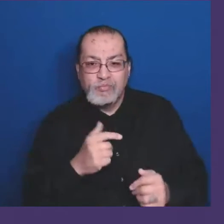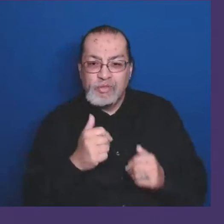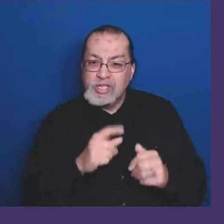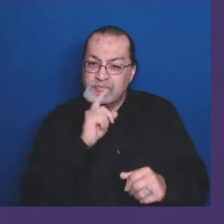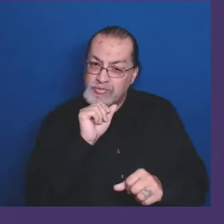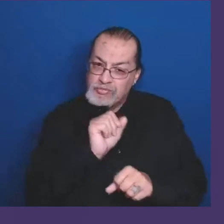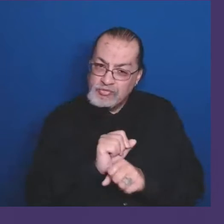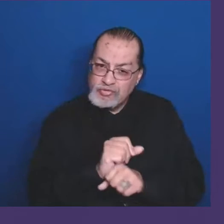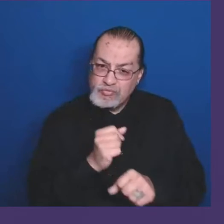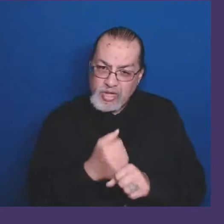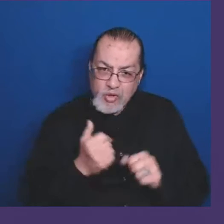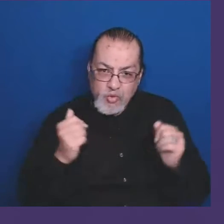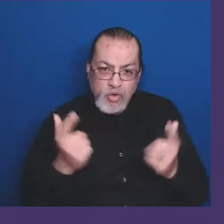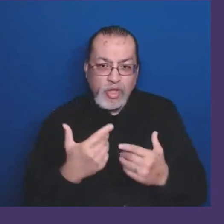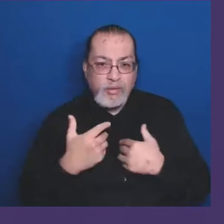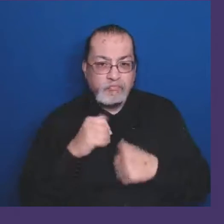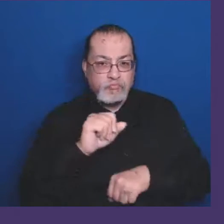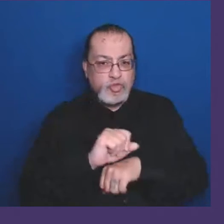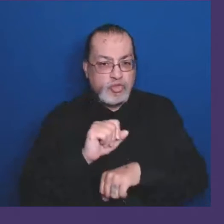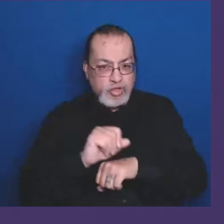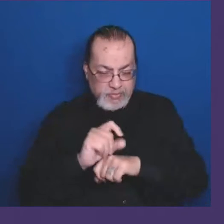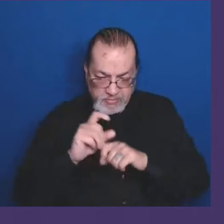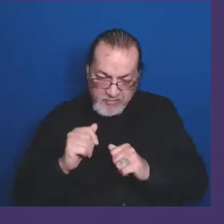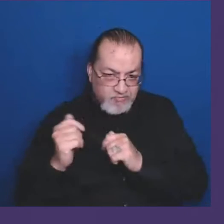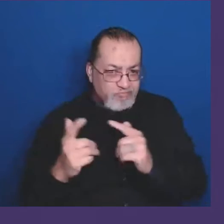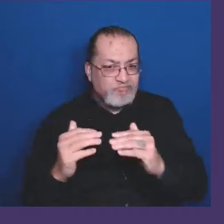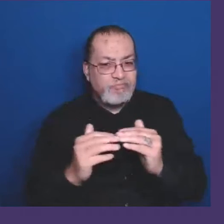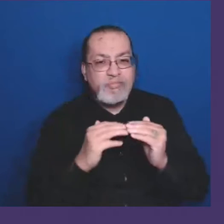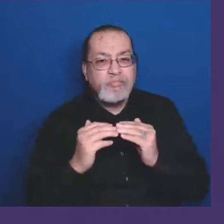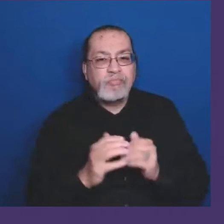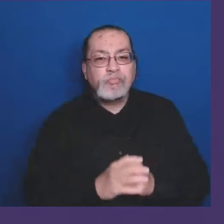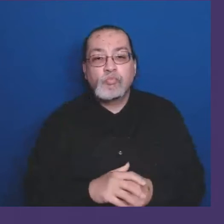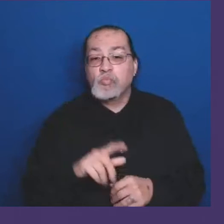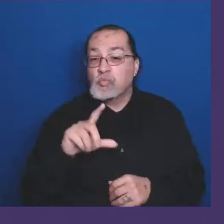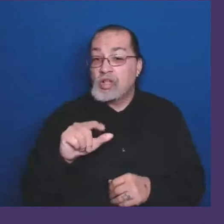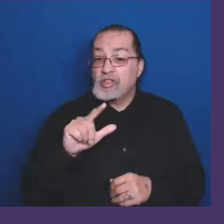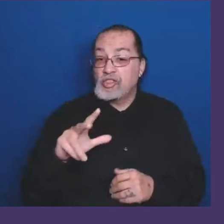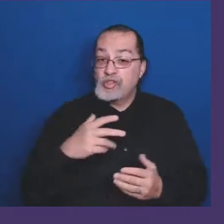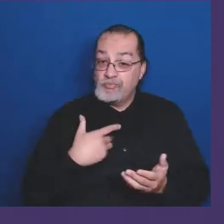the Microsoft Non-for-profit Tech Accelerator Program. It has enabled us to access